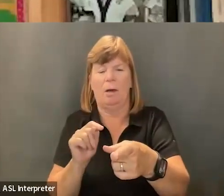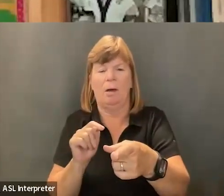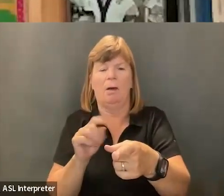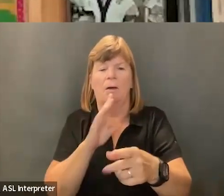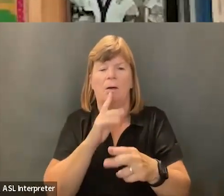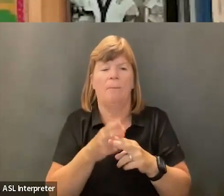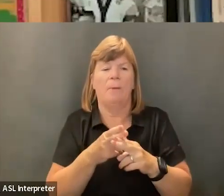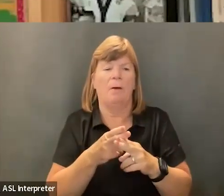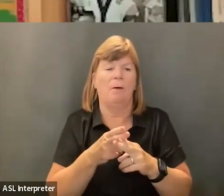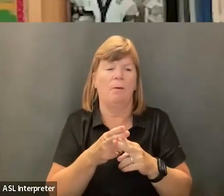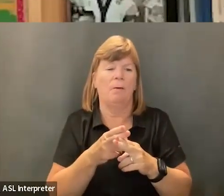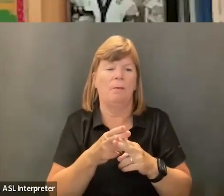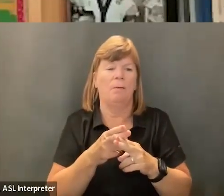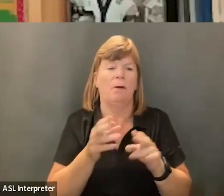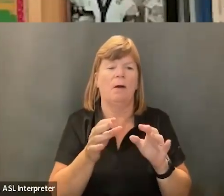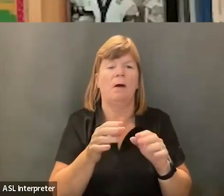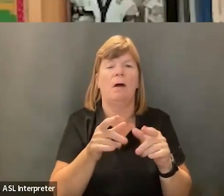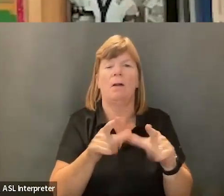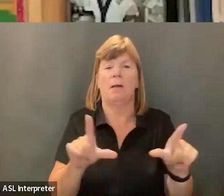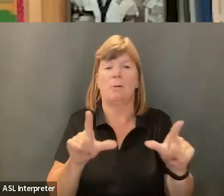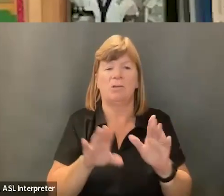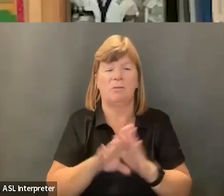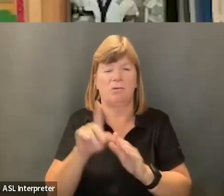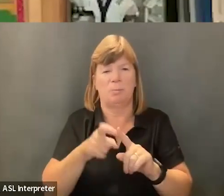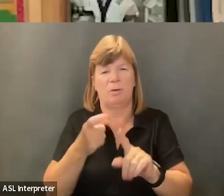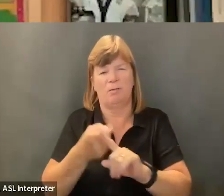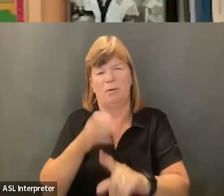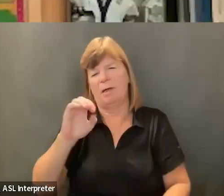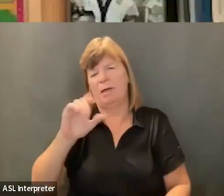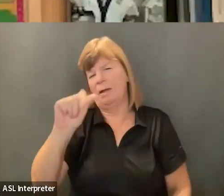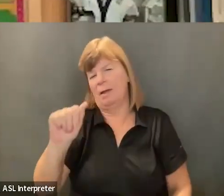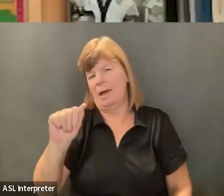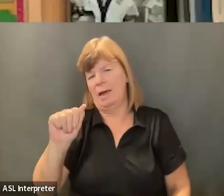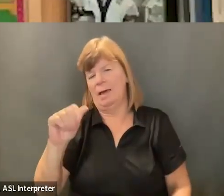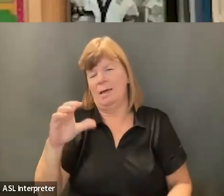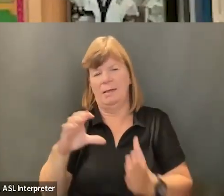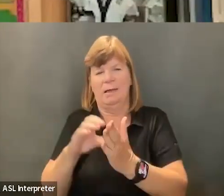language development should come from ELA text and not something unrelated to core for Multilingual